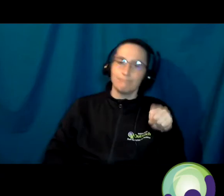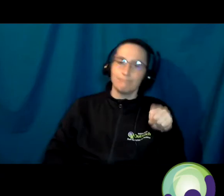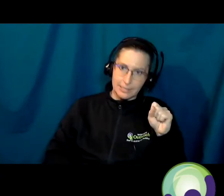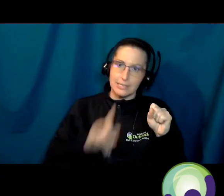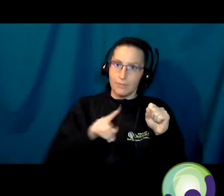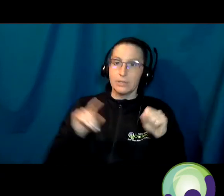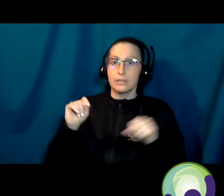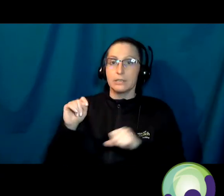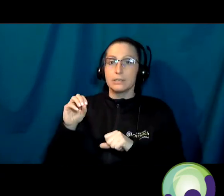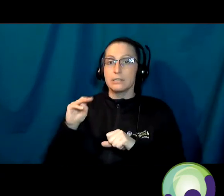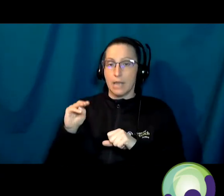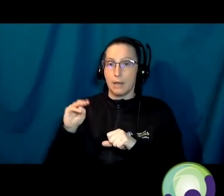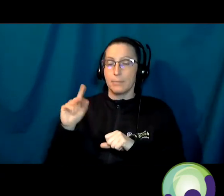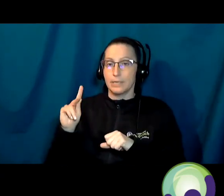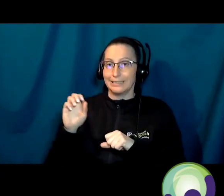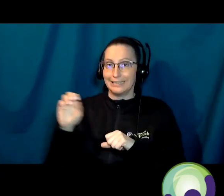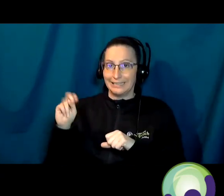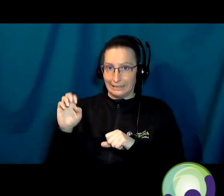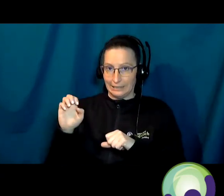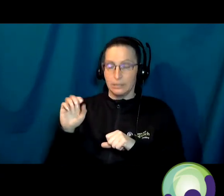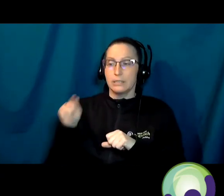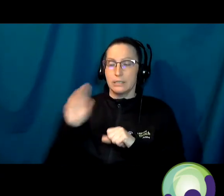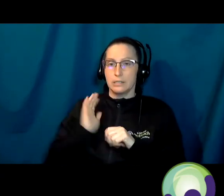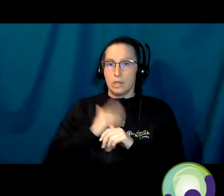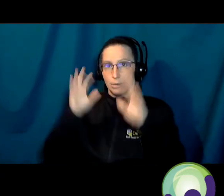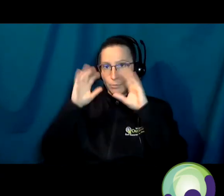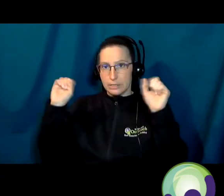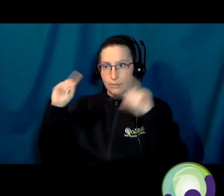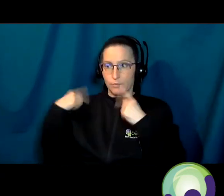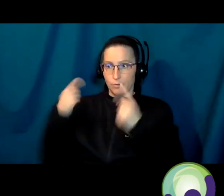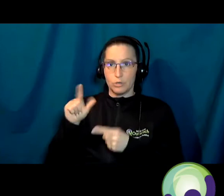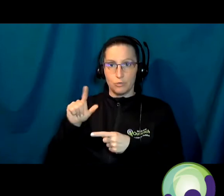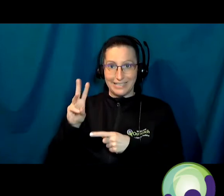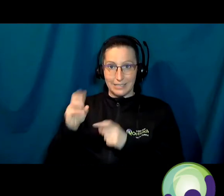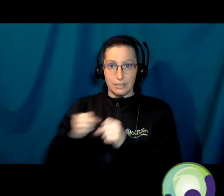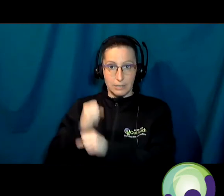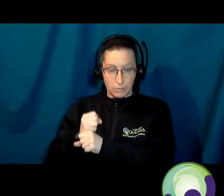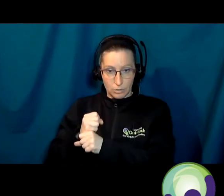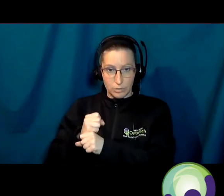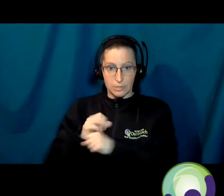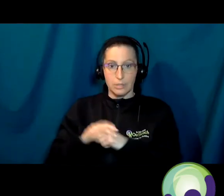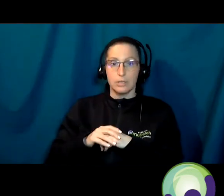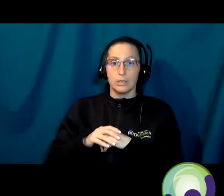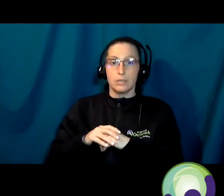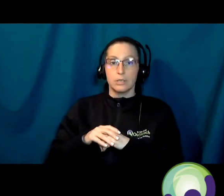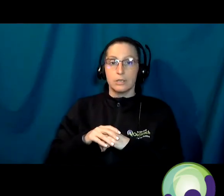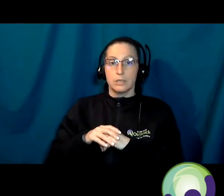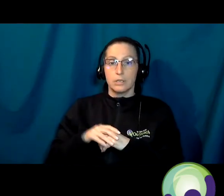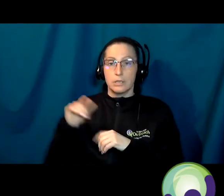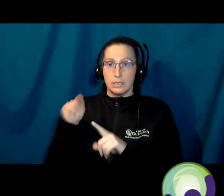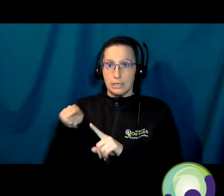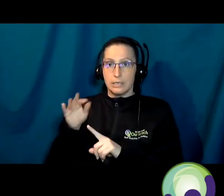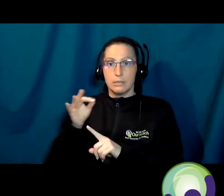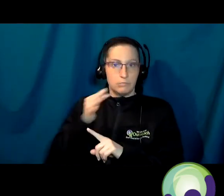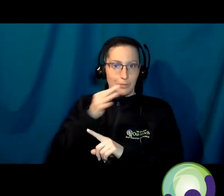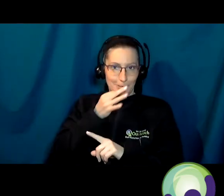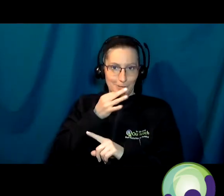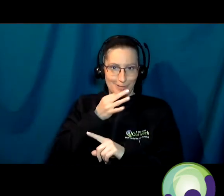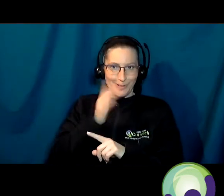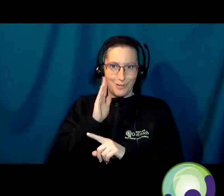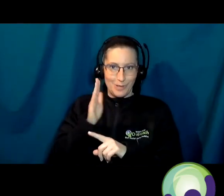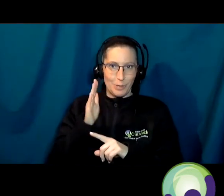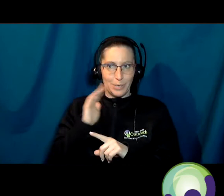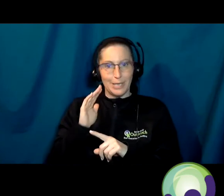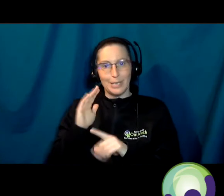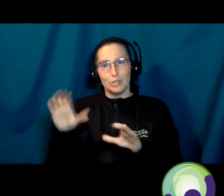Kuehn has been our president for 26 years. And while he will soon be doing some retiring,